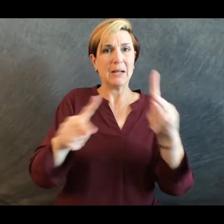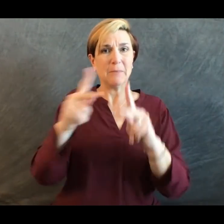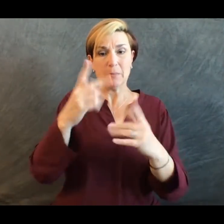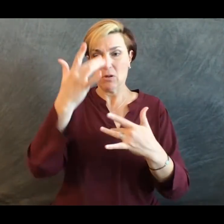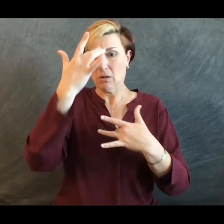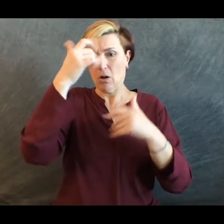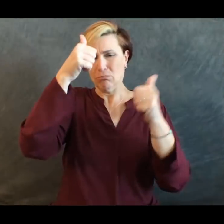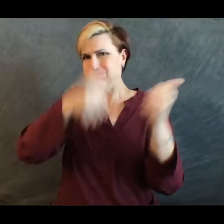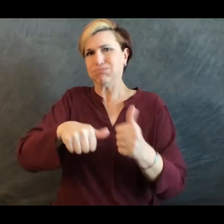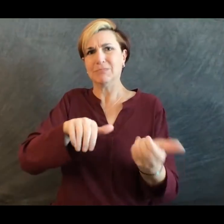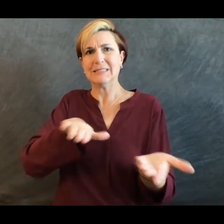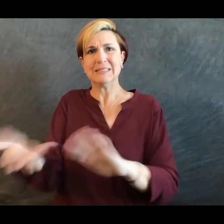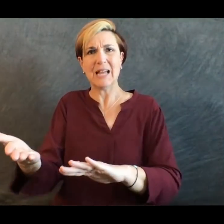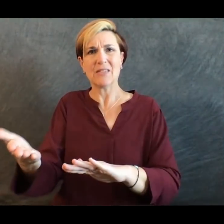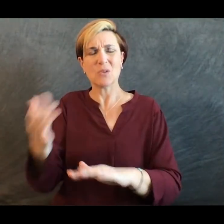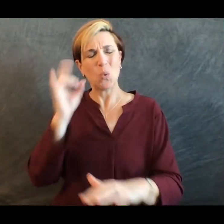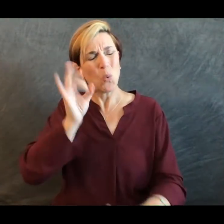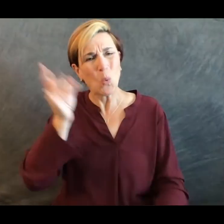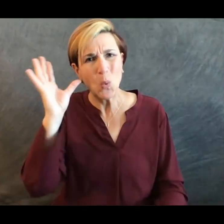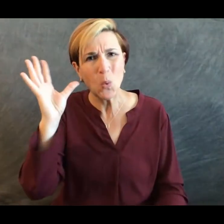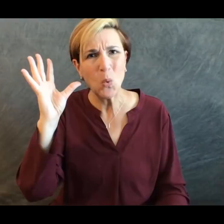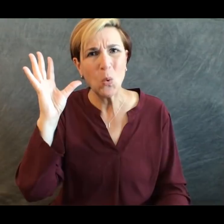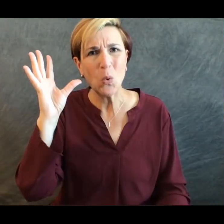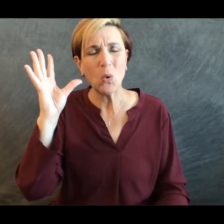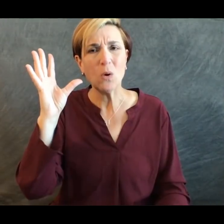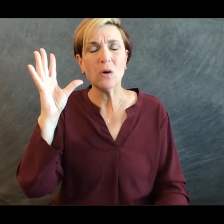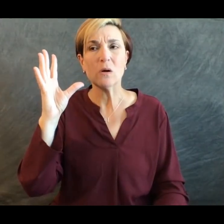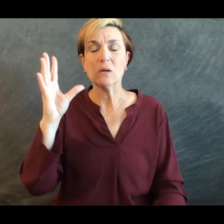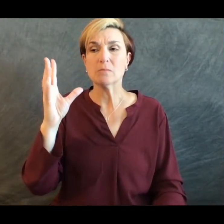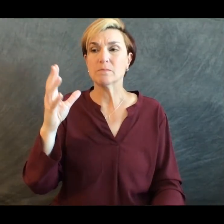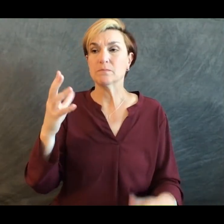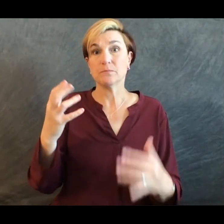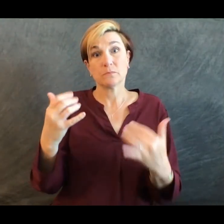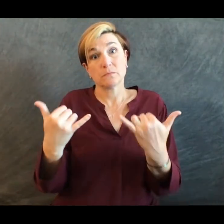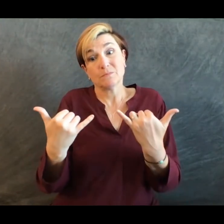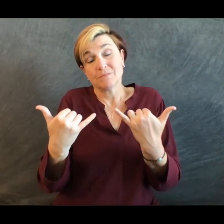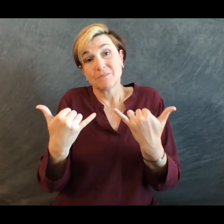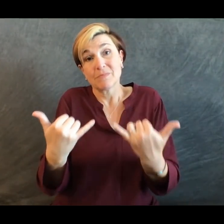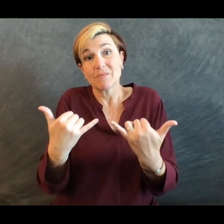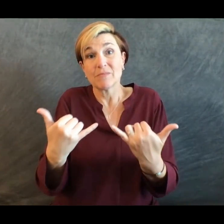now on the other side you have the numbers of beds being used we're just